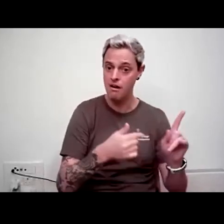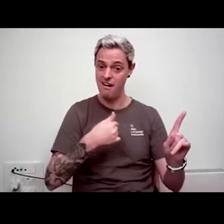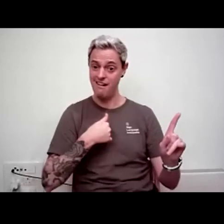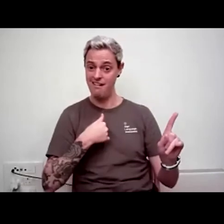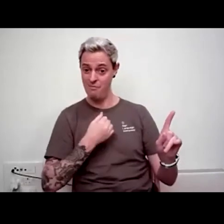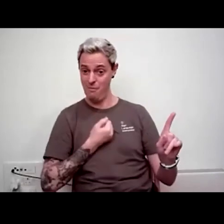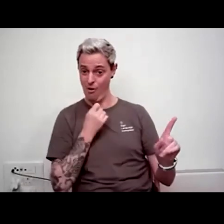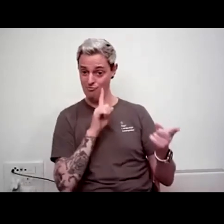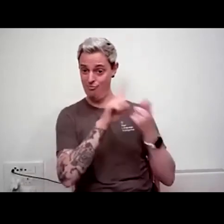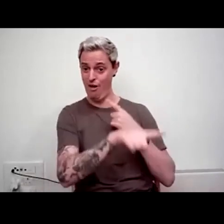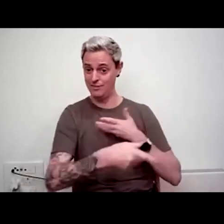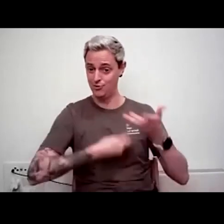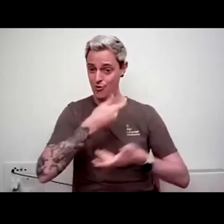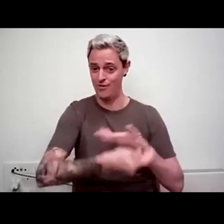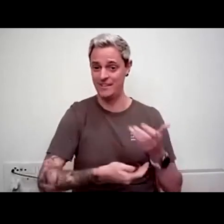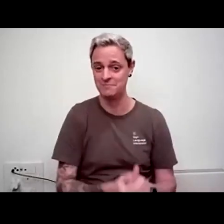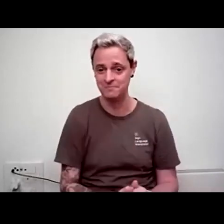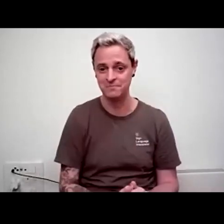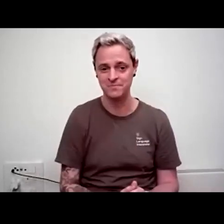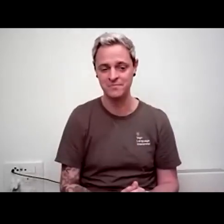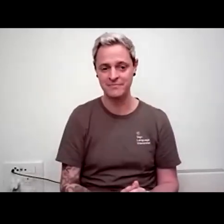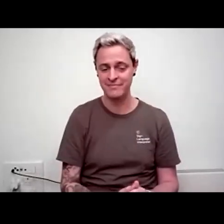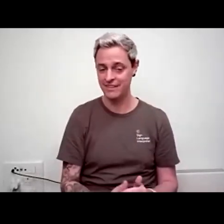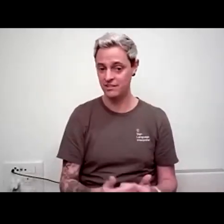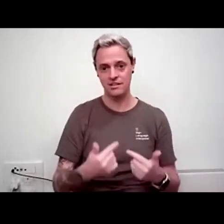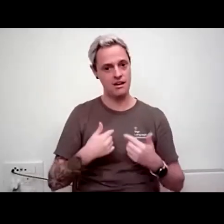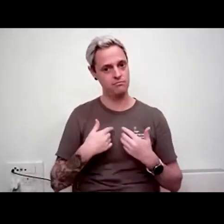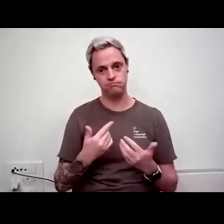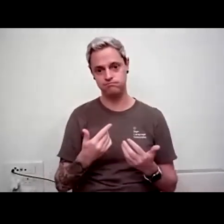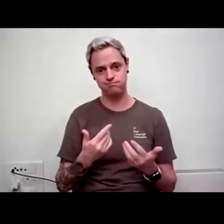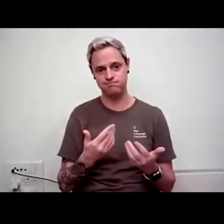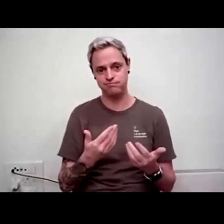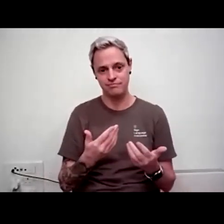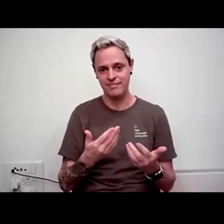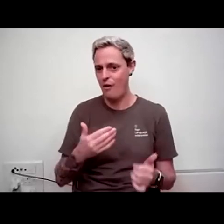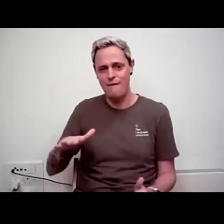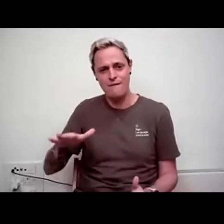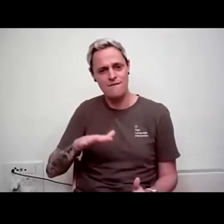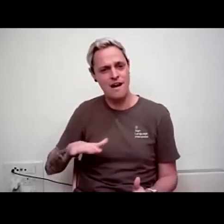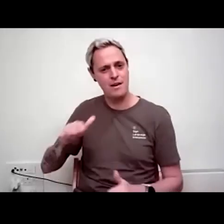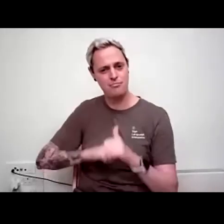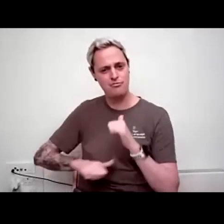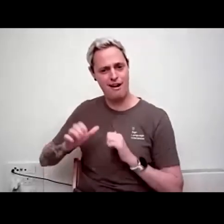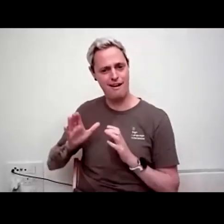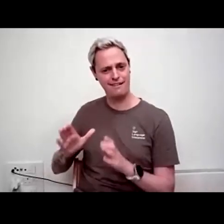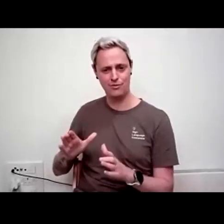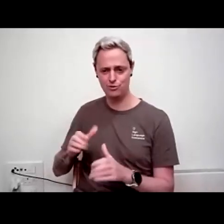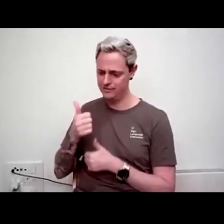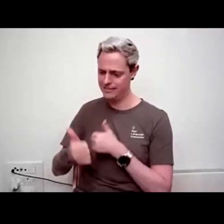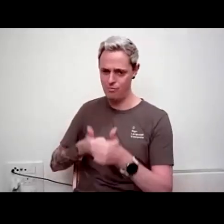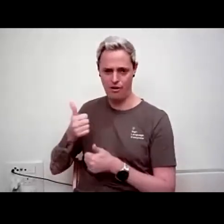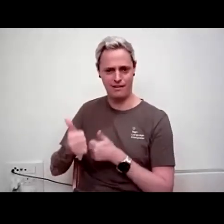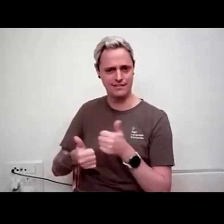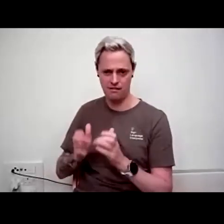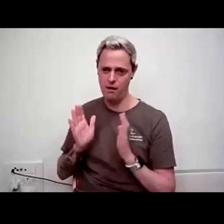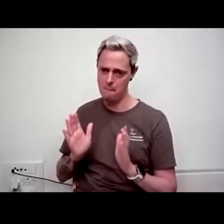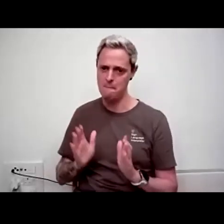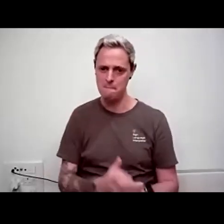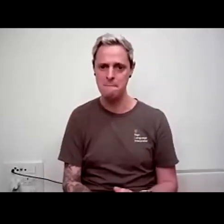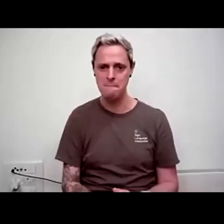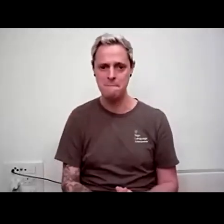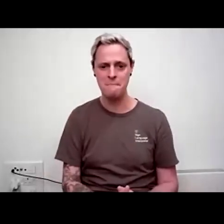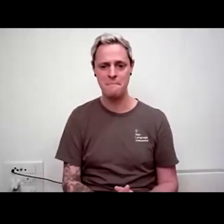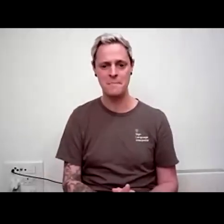And I do this because, like Brian, I find I’m overflowing with familial pride and I wish to celebrate in wonder.